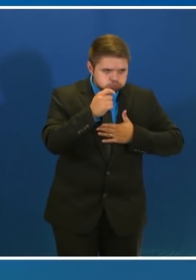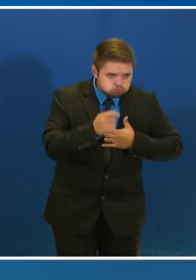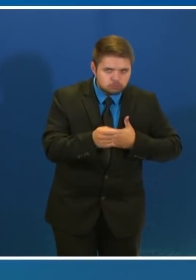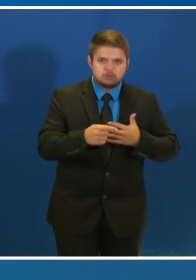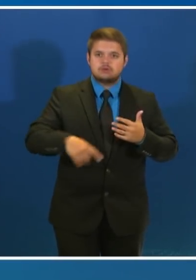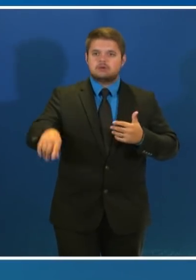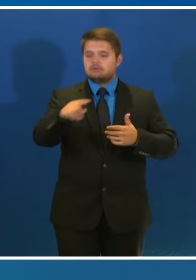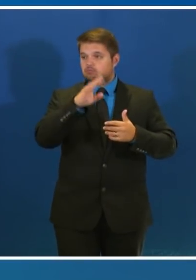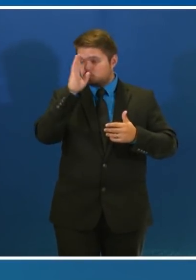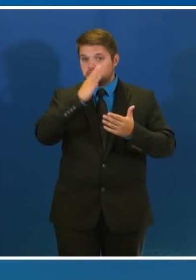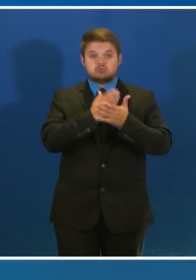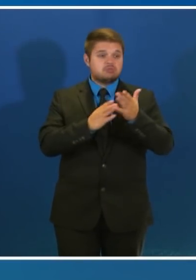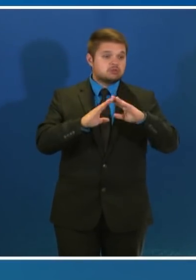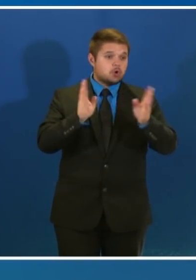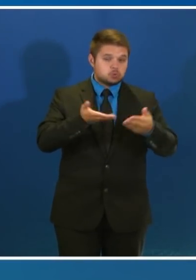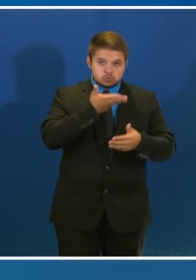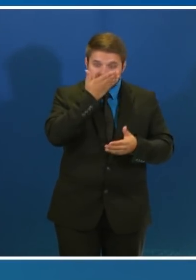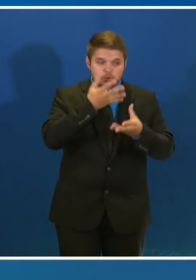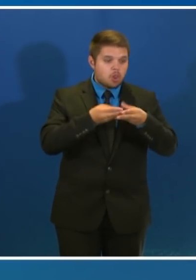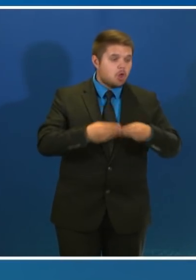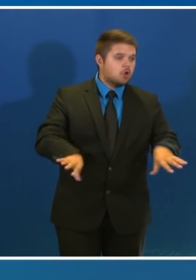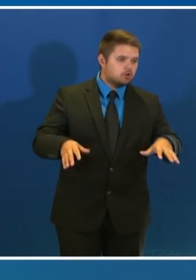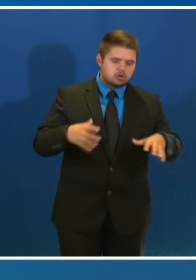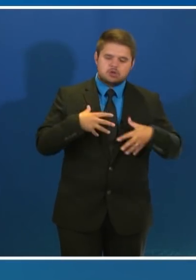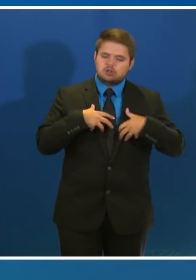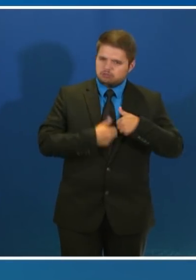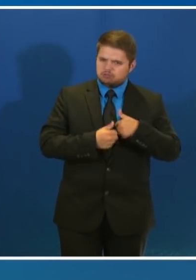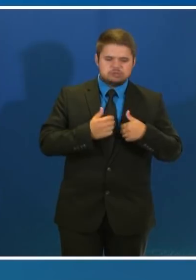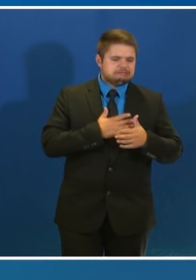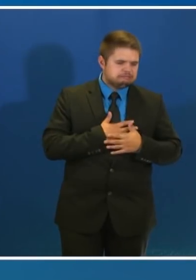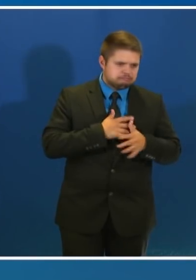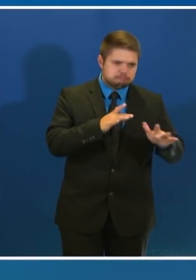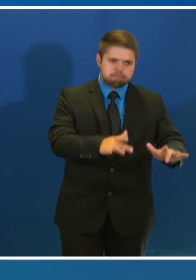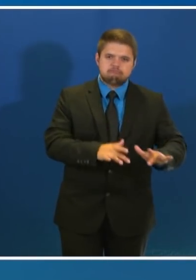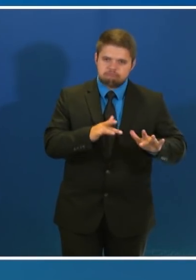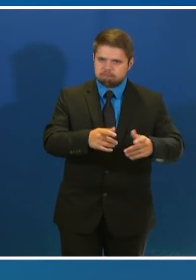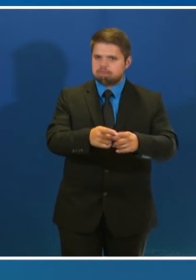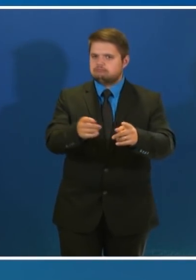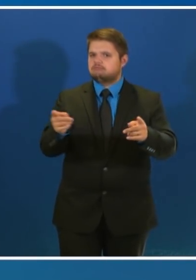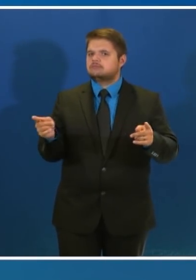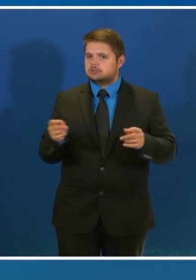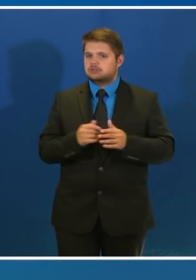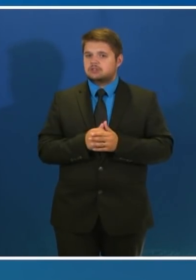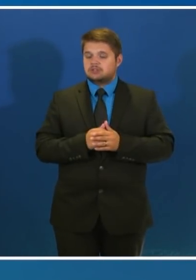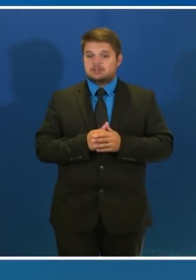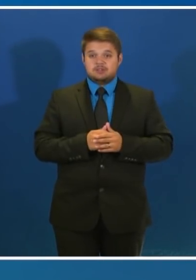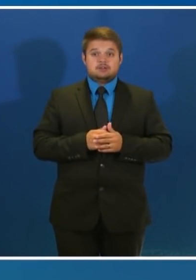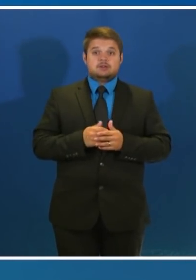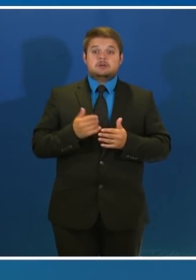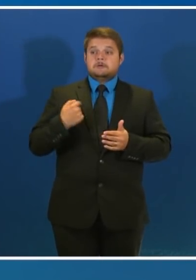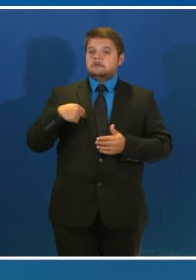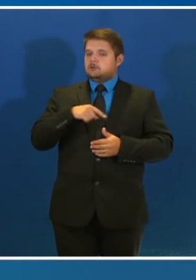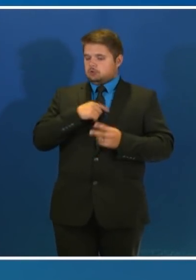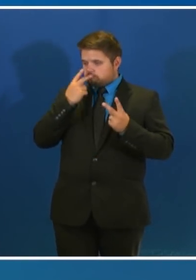heartening to see that so many of our community members stepped in to help and support those that have been affected.